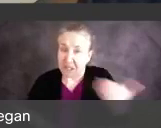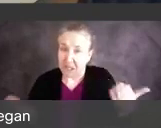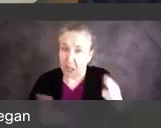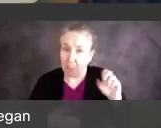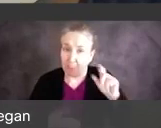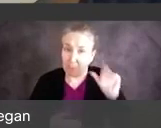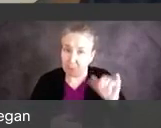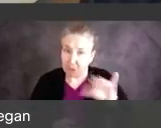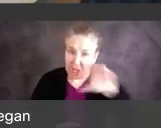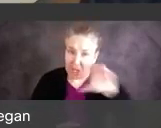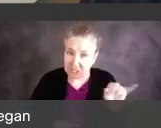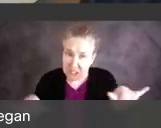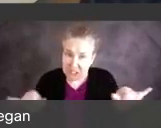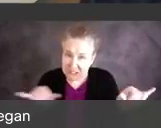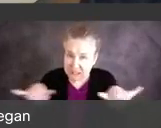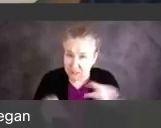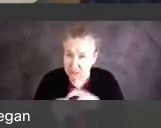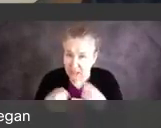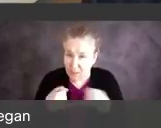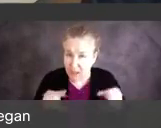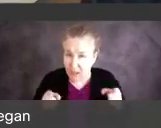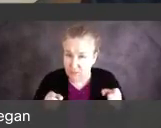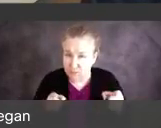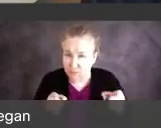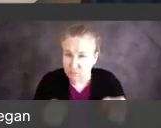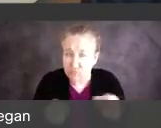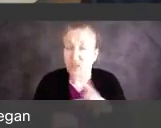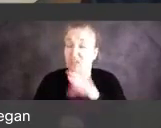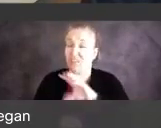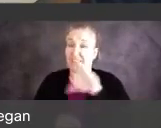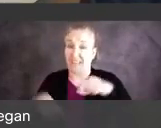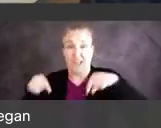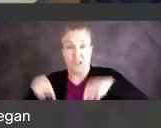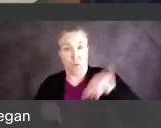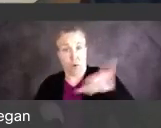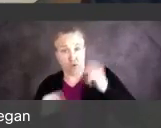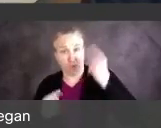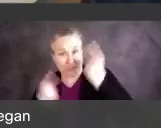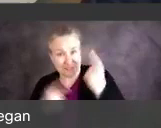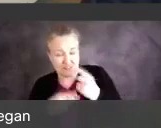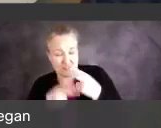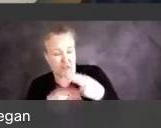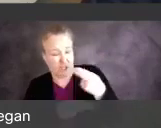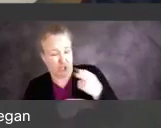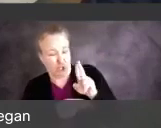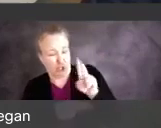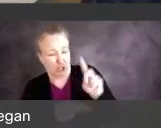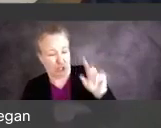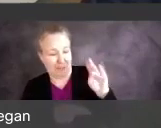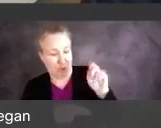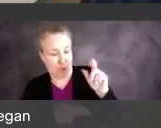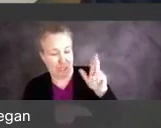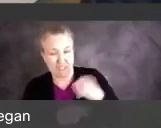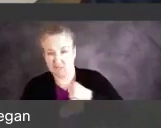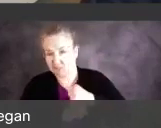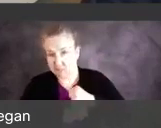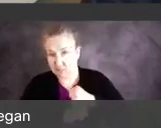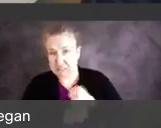similar timeline and does the County also consider herd immunity to be a 70-80% vaccination rate?